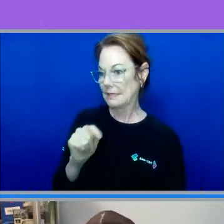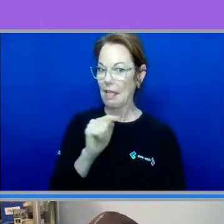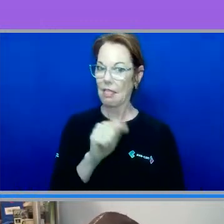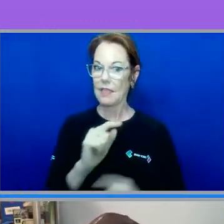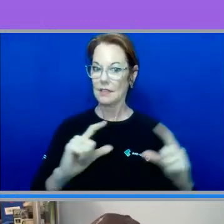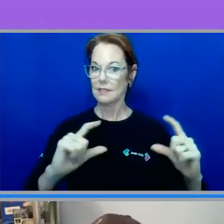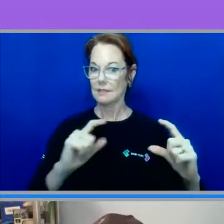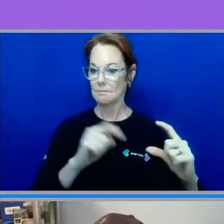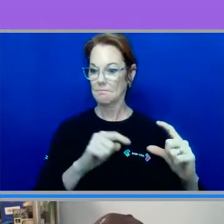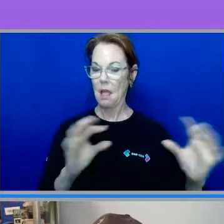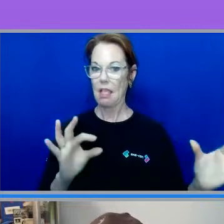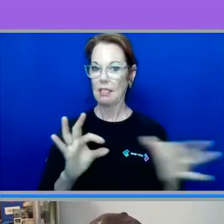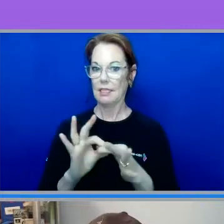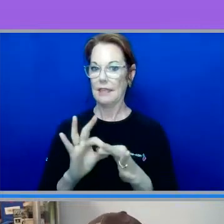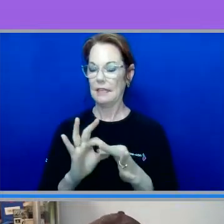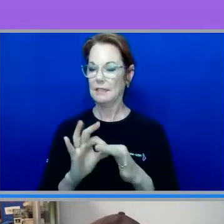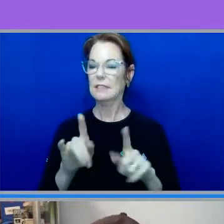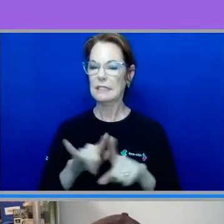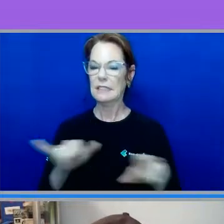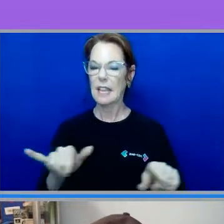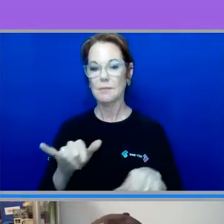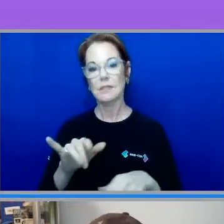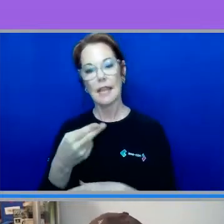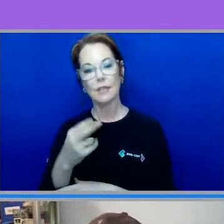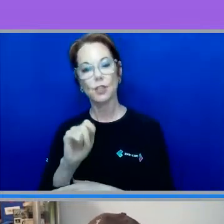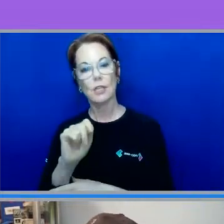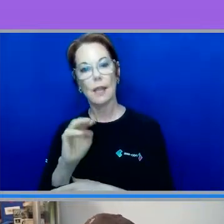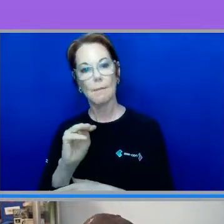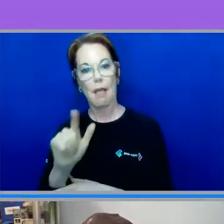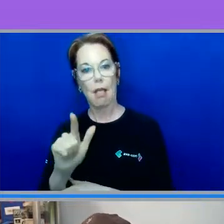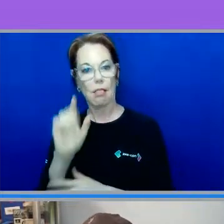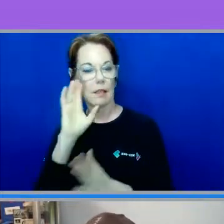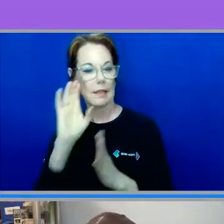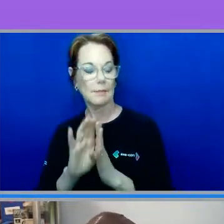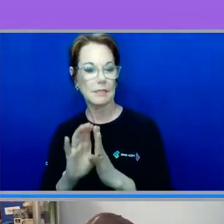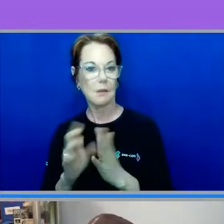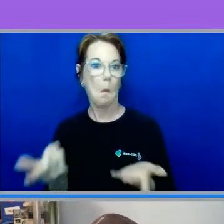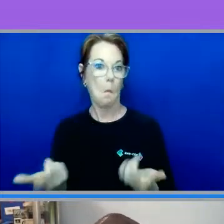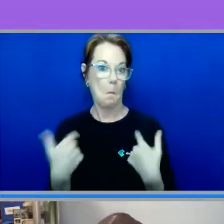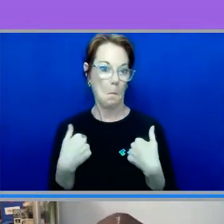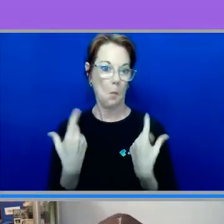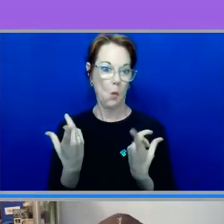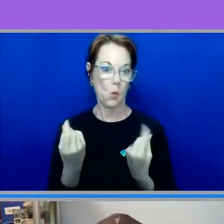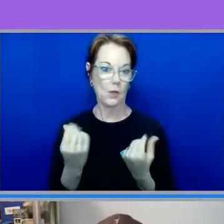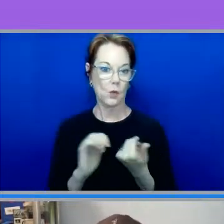component like you would a native HTML image. So how do I